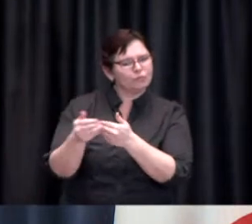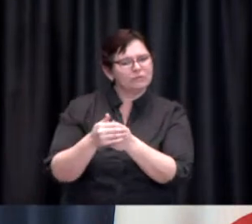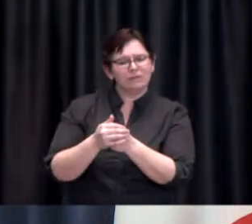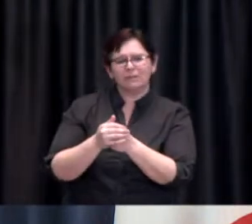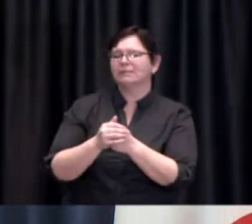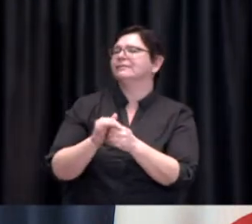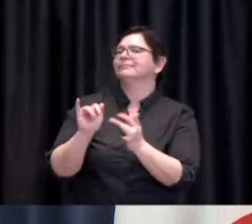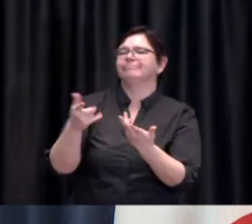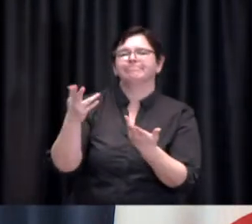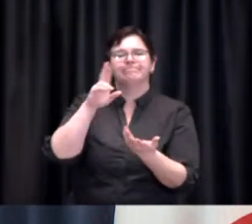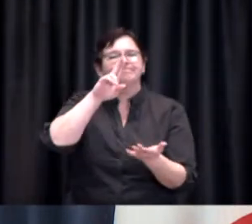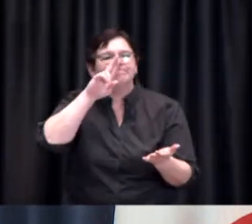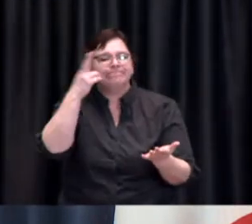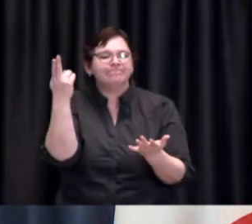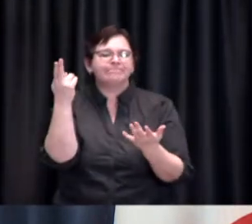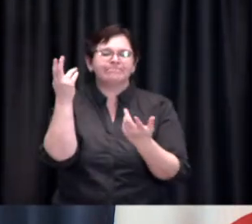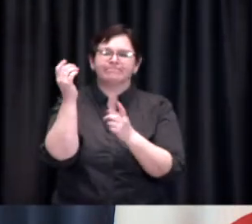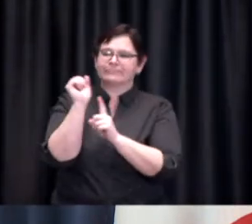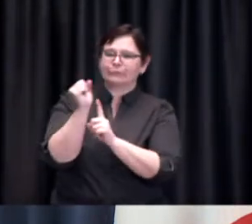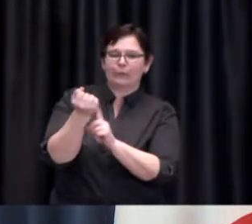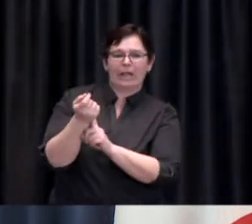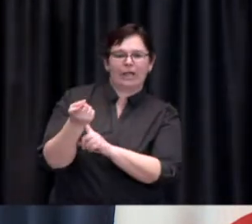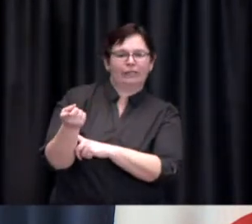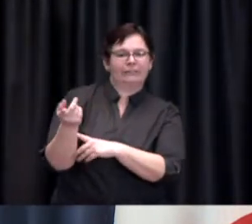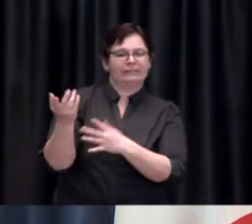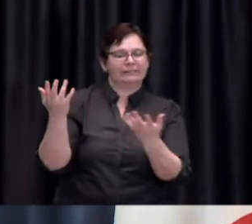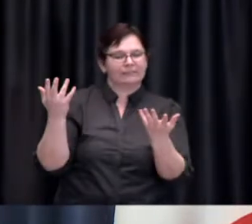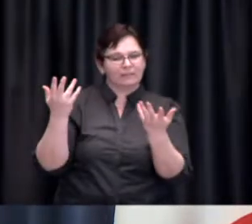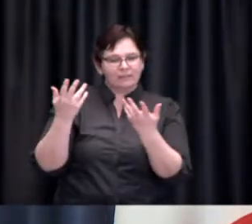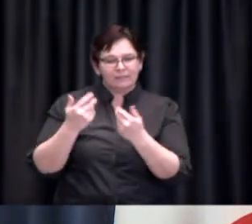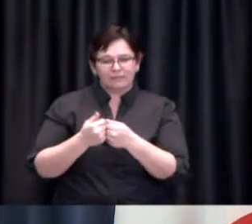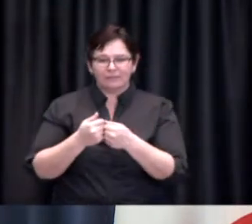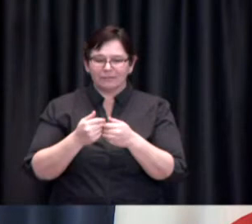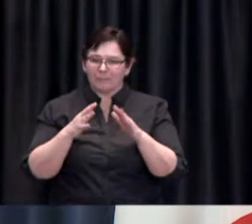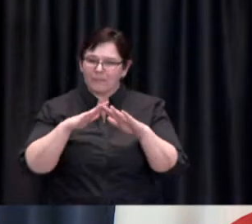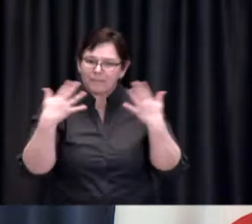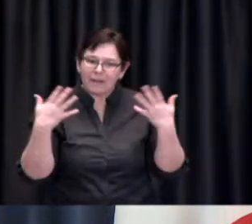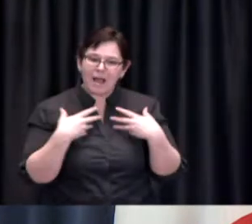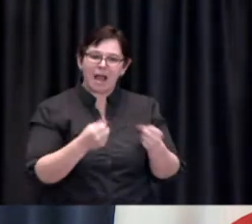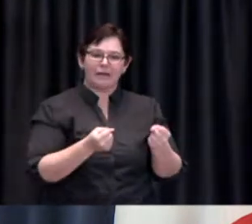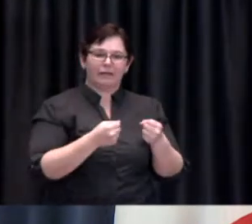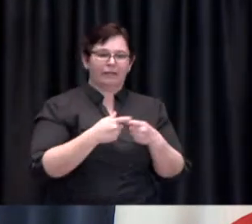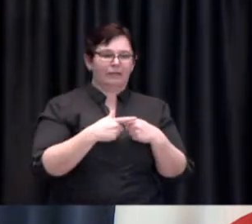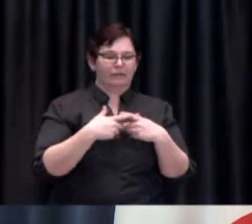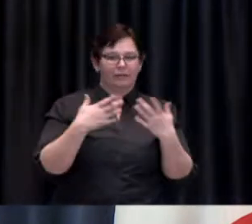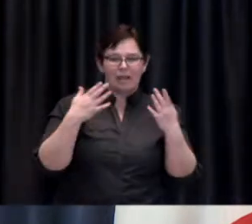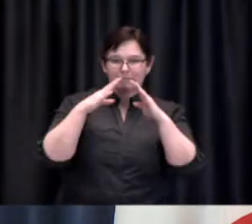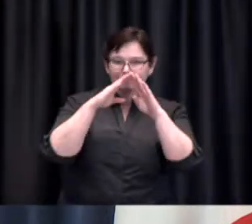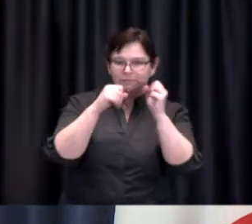partnership of all parties Public Health, Shelter, Support and Housing Administration the shelter